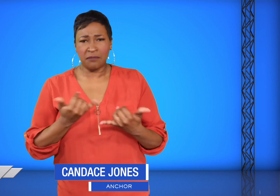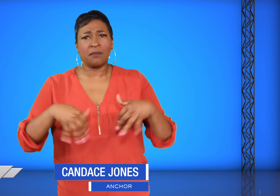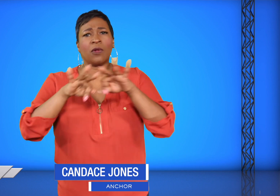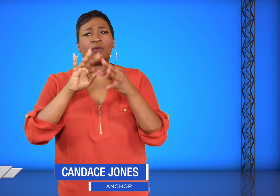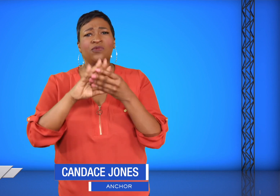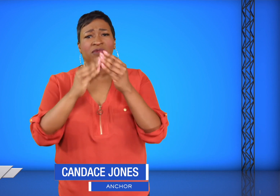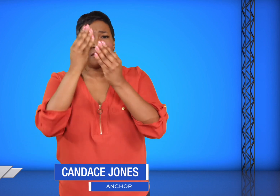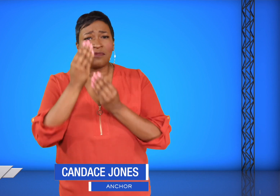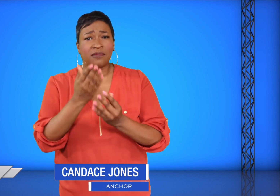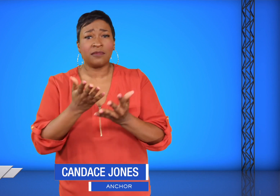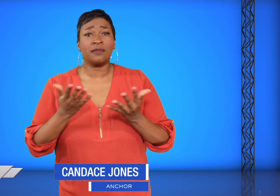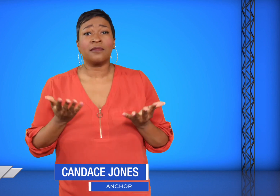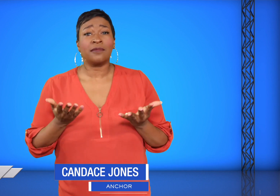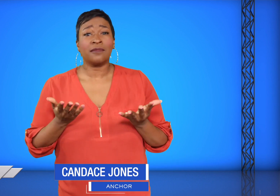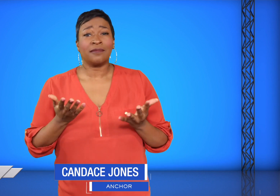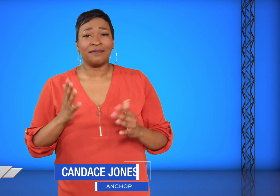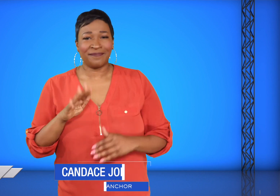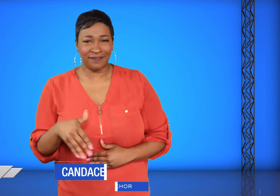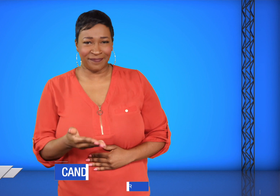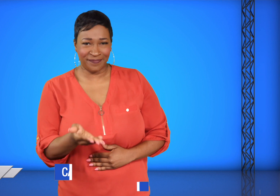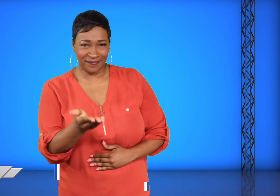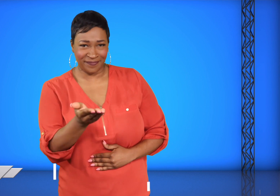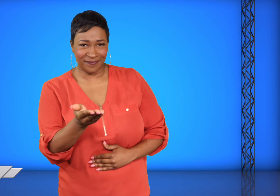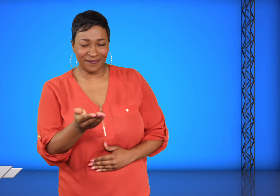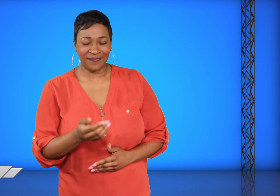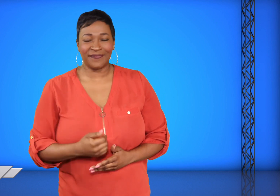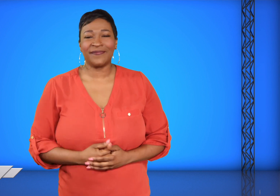Here are your top stories for today.